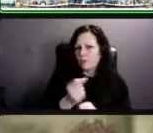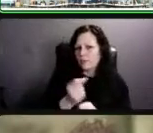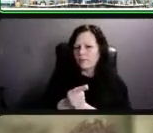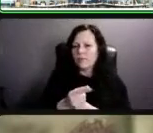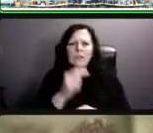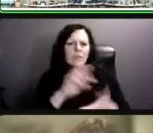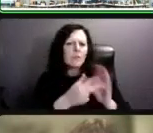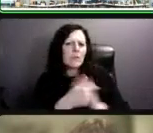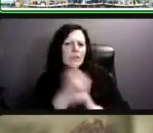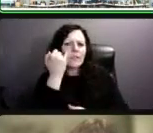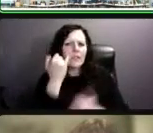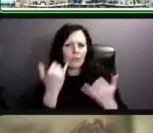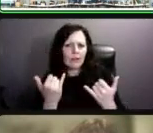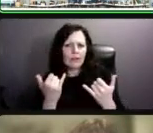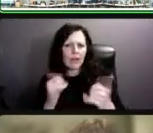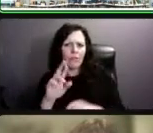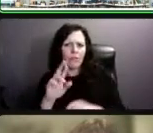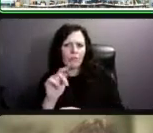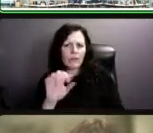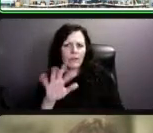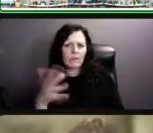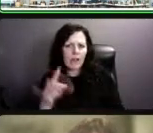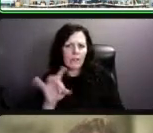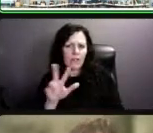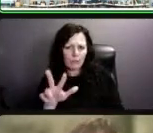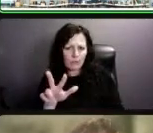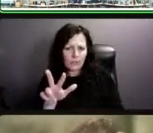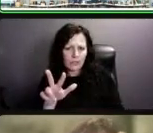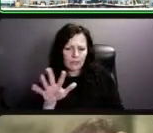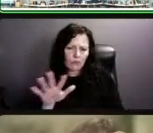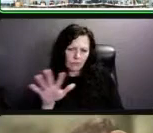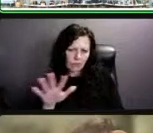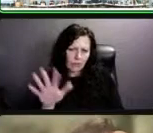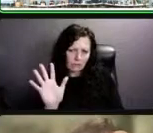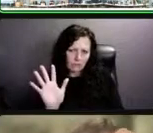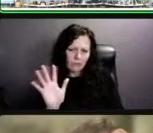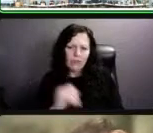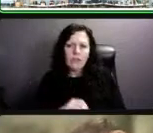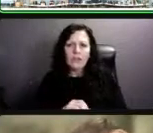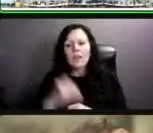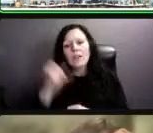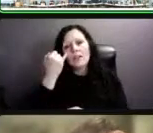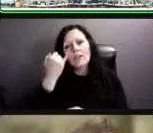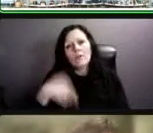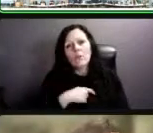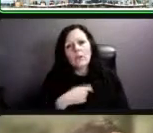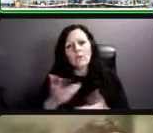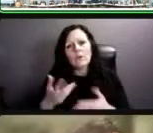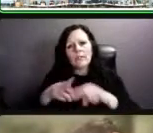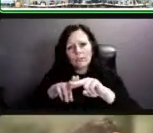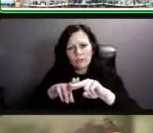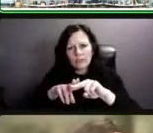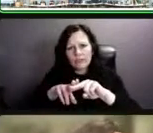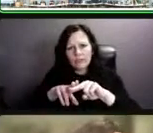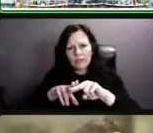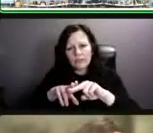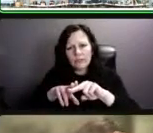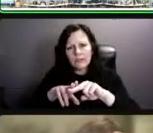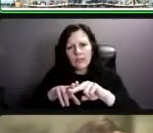CIVILIAN HOUSE ON SALE ANNUALLY. THANK YOU. SO YOU'RE SAYING IF THE CURRENT